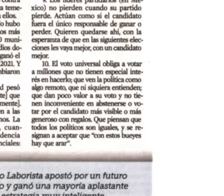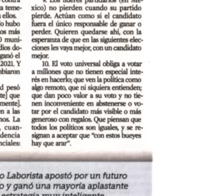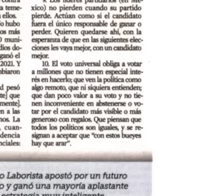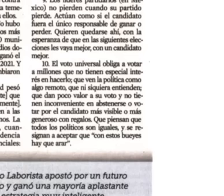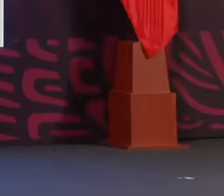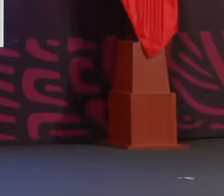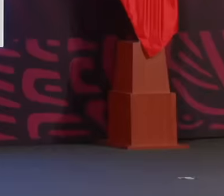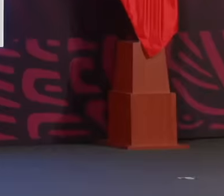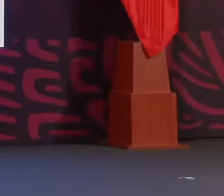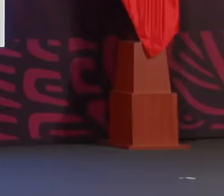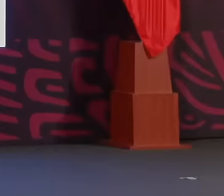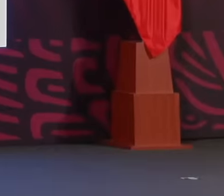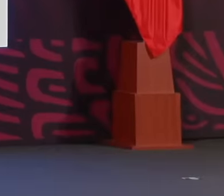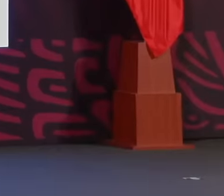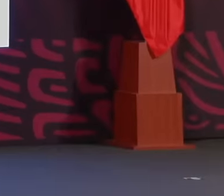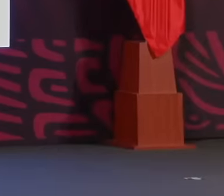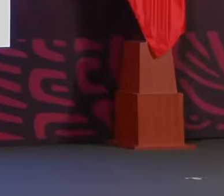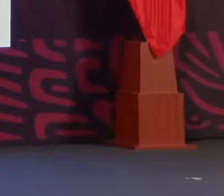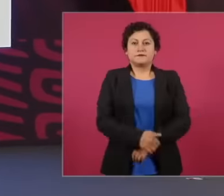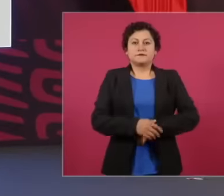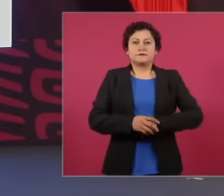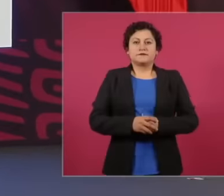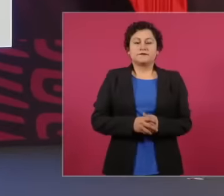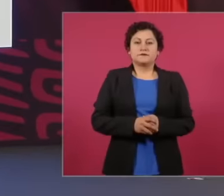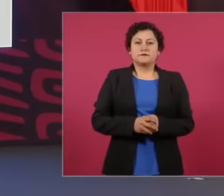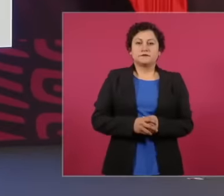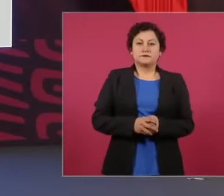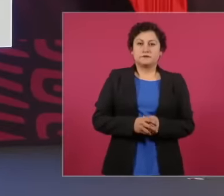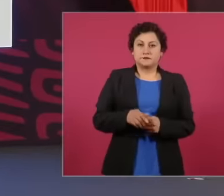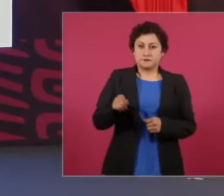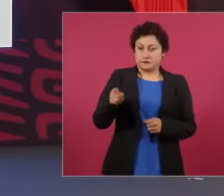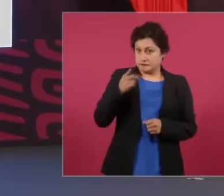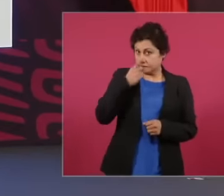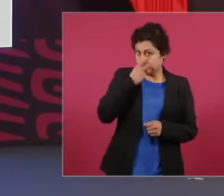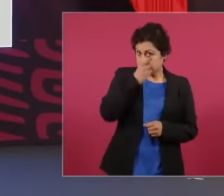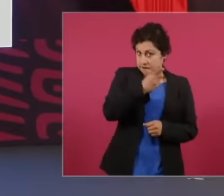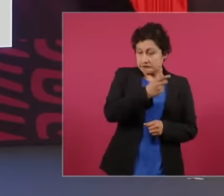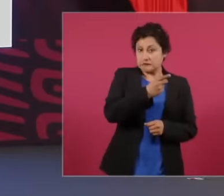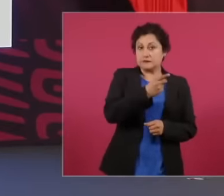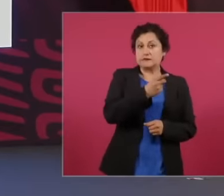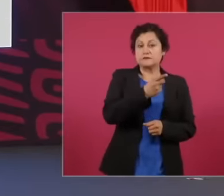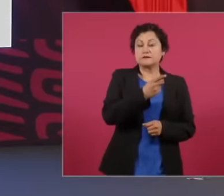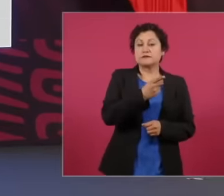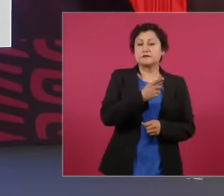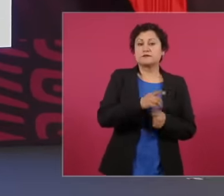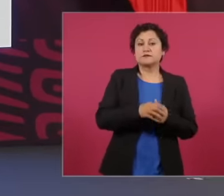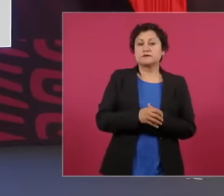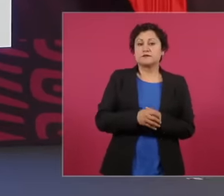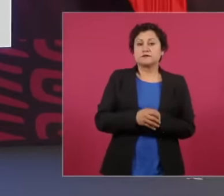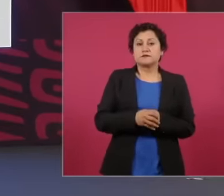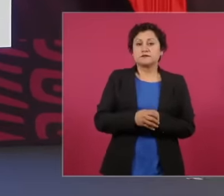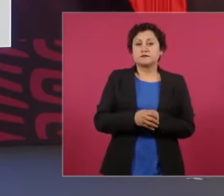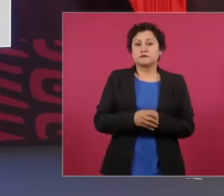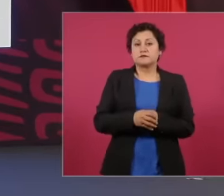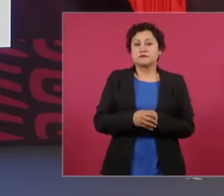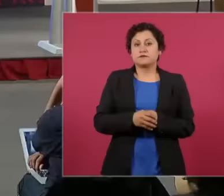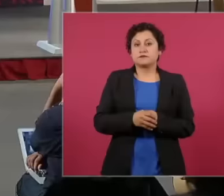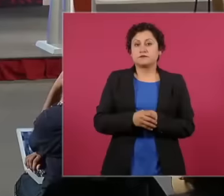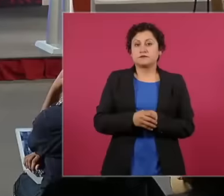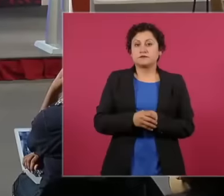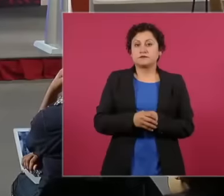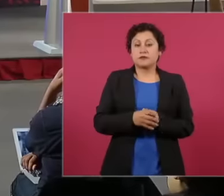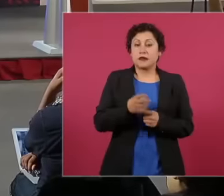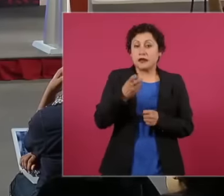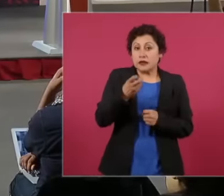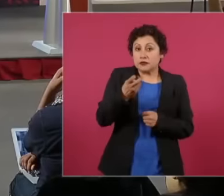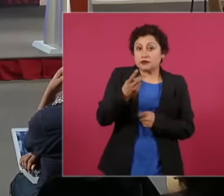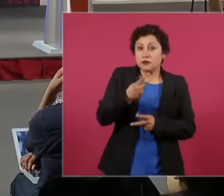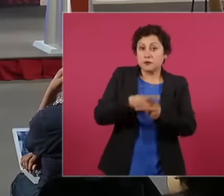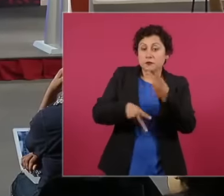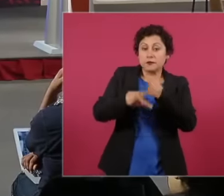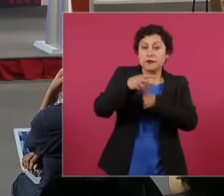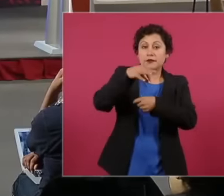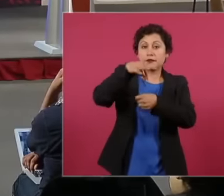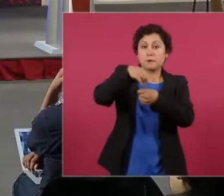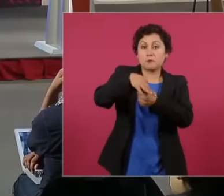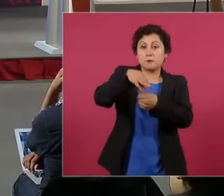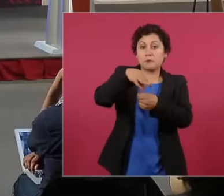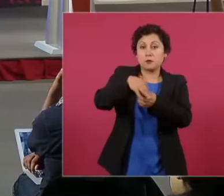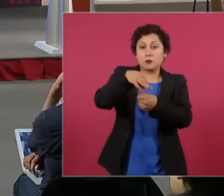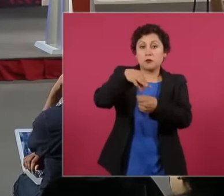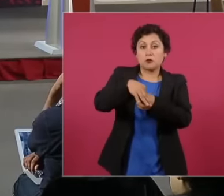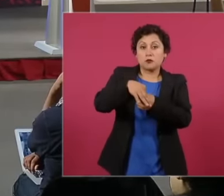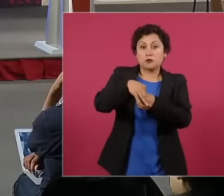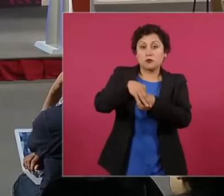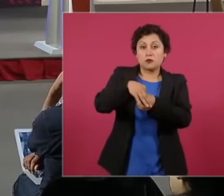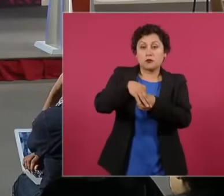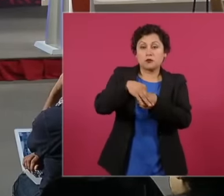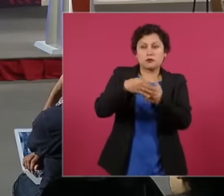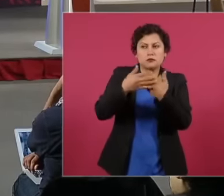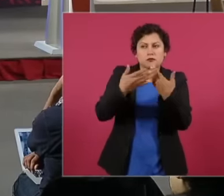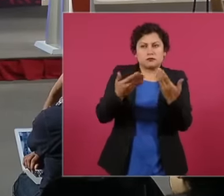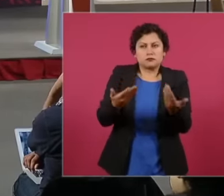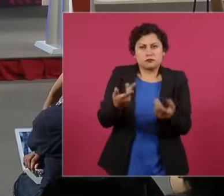voters with this and that generates votes yes, the devout, yes, the opponents of the voters,